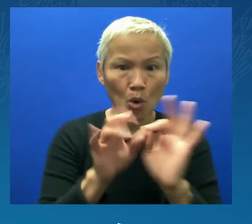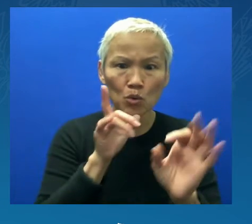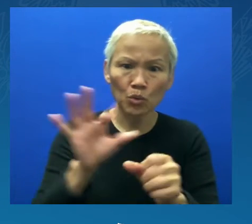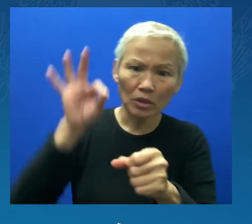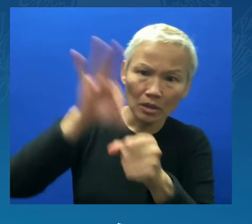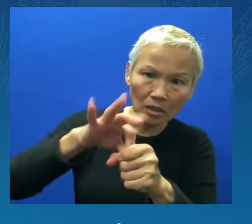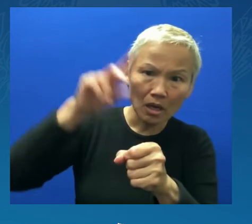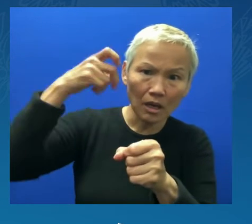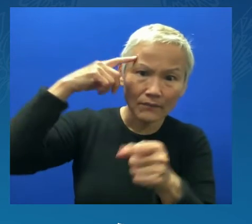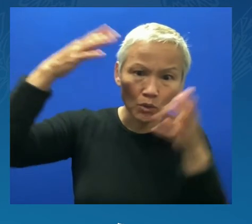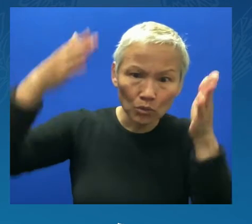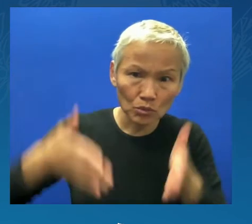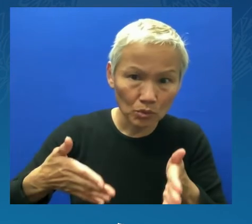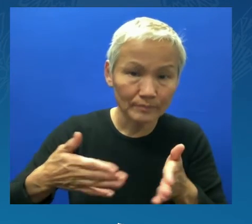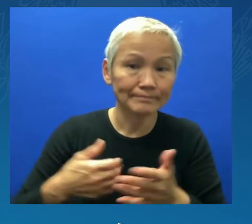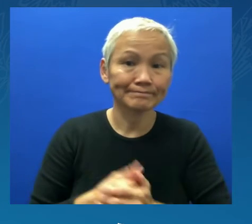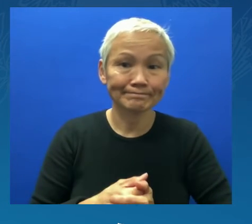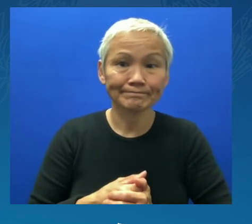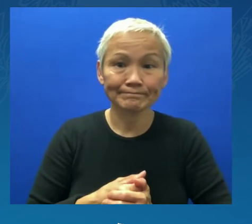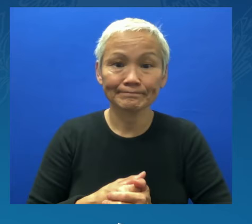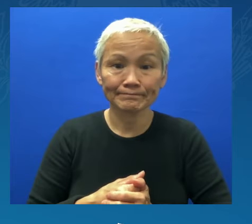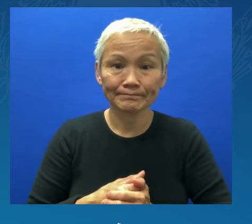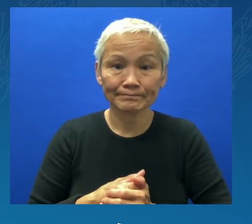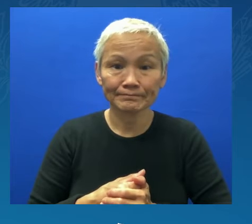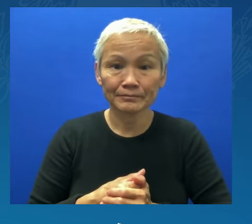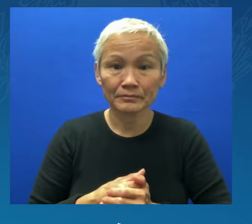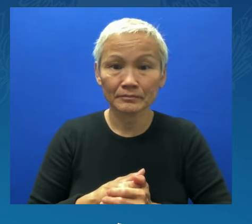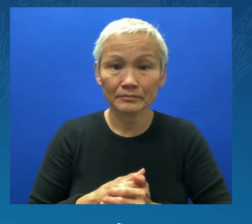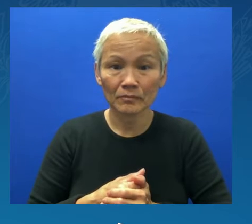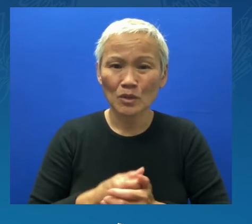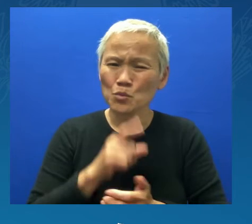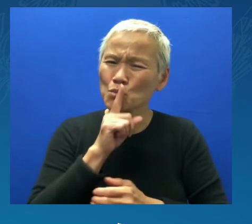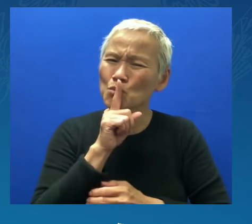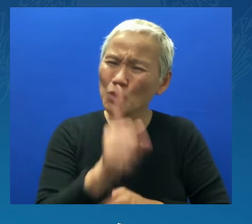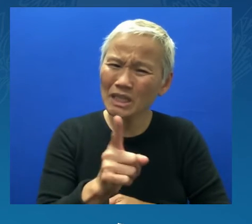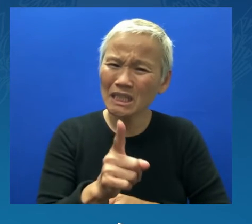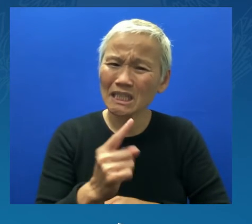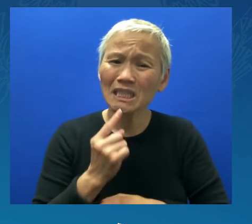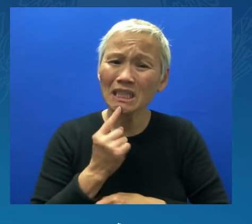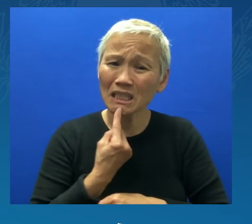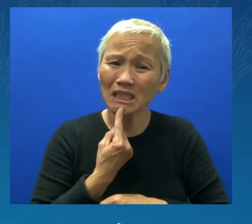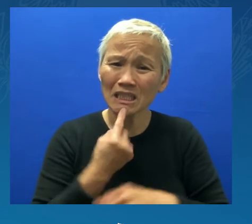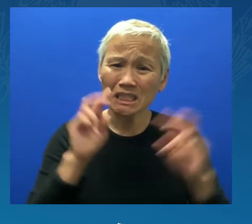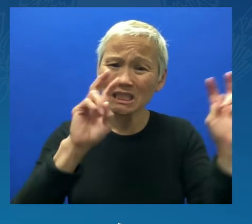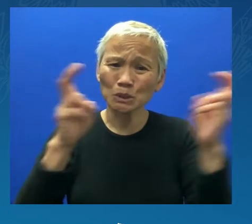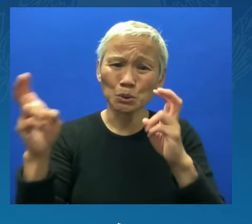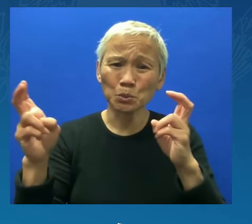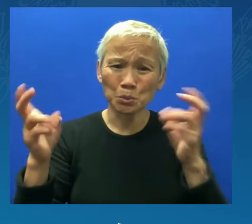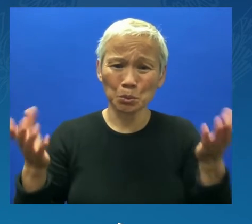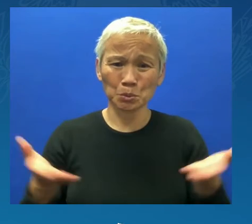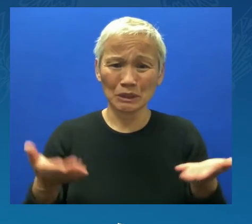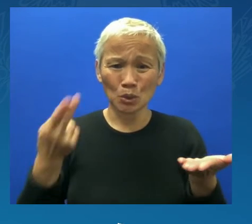It matters. But this is a real issue, and I know it's an issue here in New Mexico. It's an issue around the country.